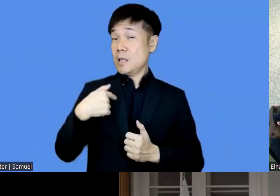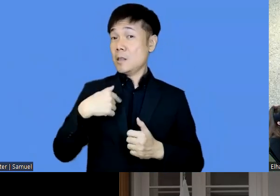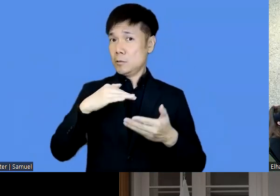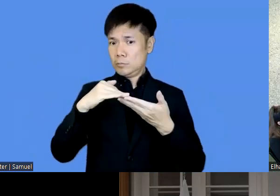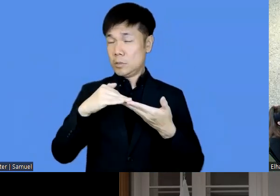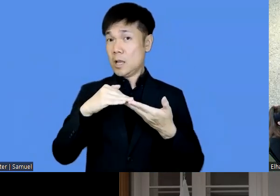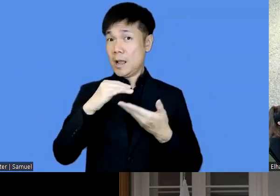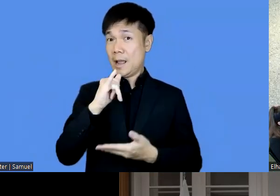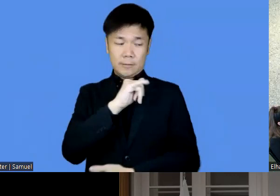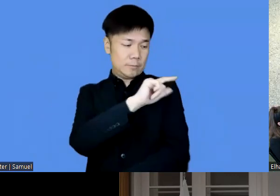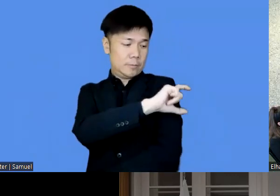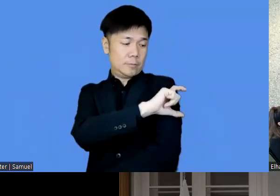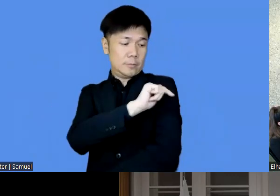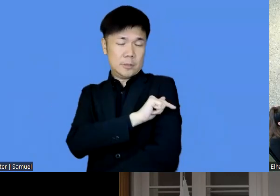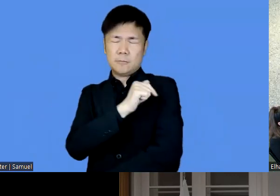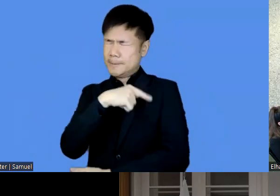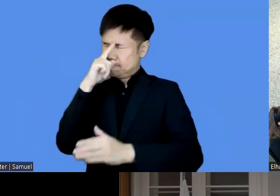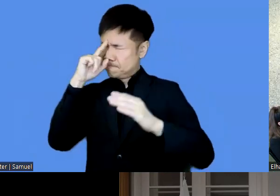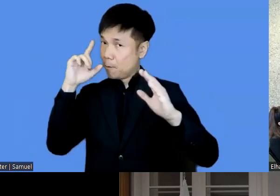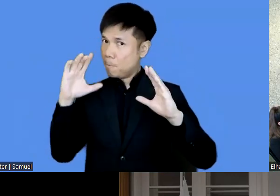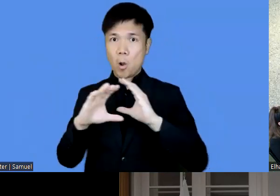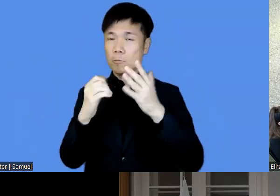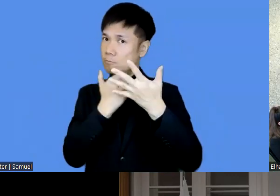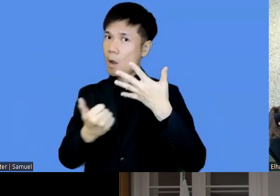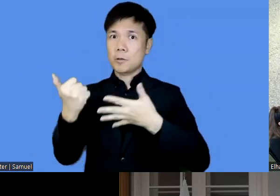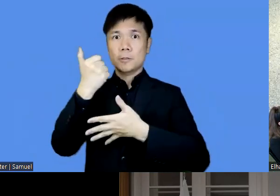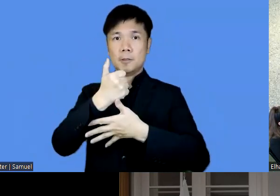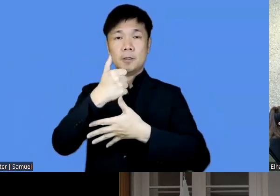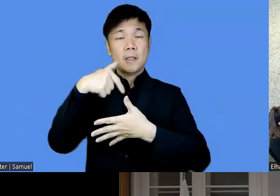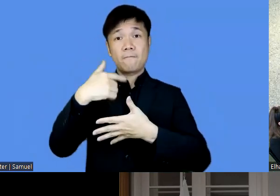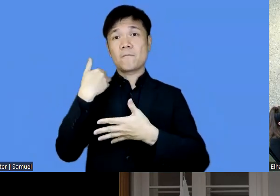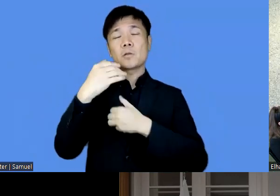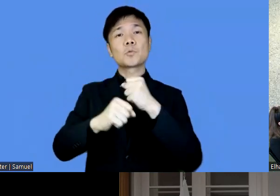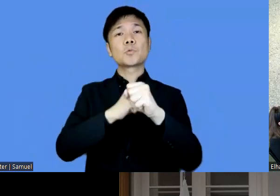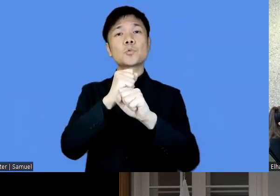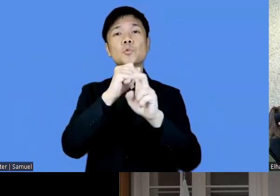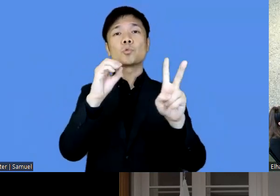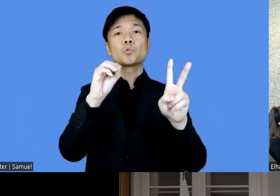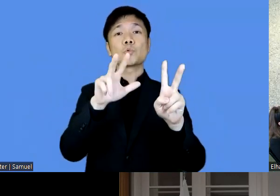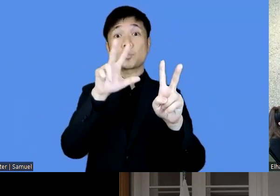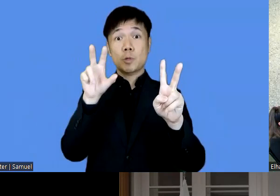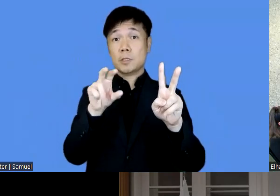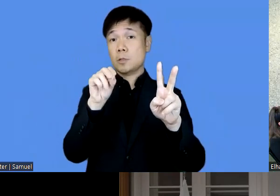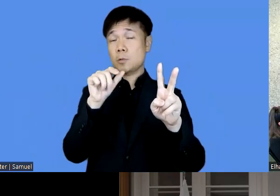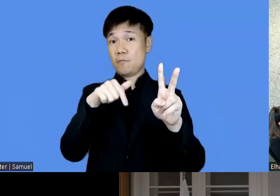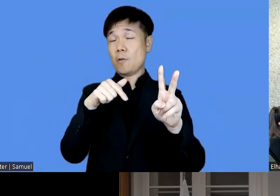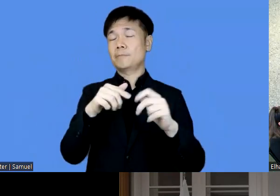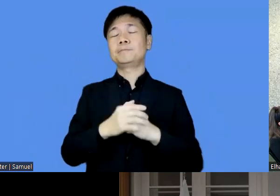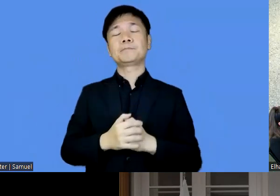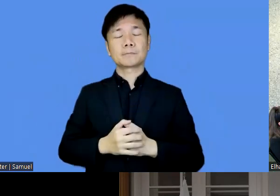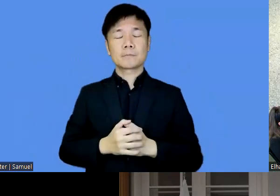in line with our own organisation vision 2030, the vision is designed to make us as an institution